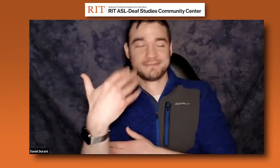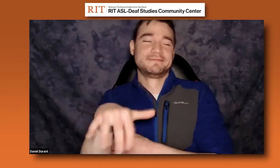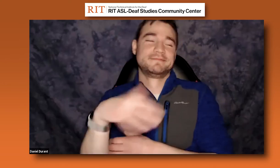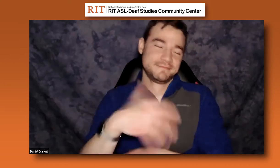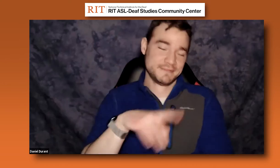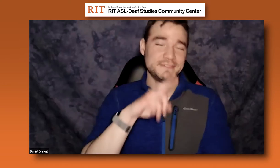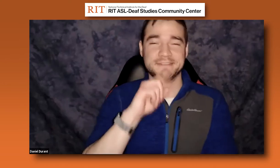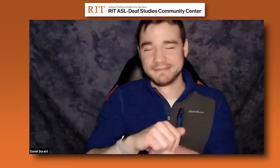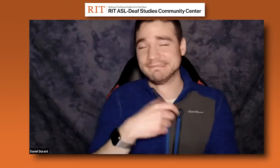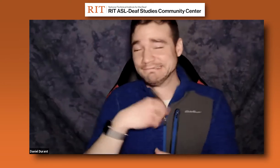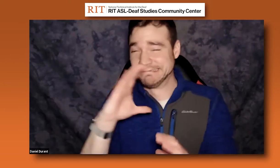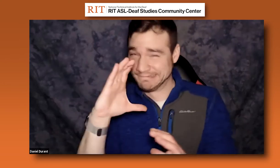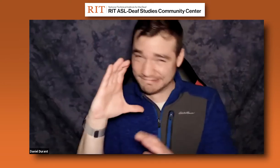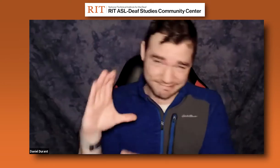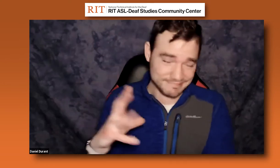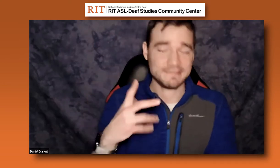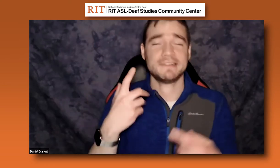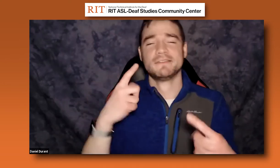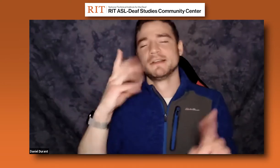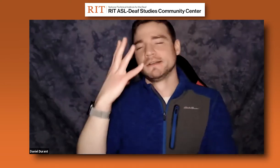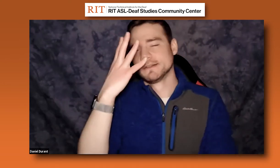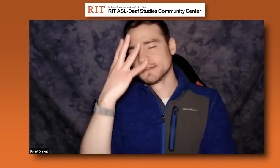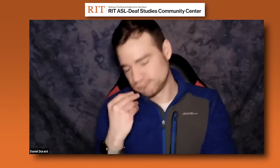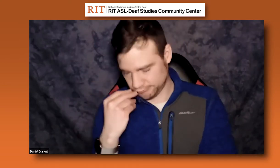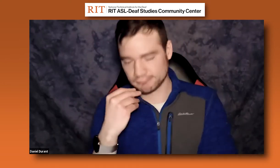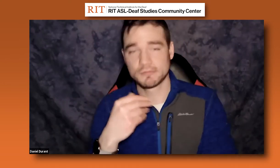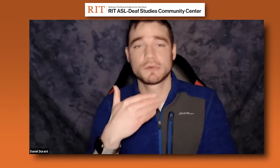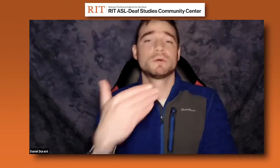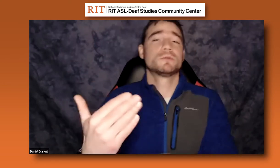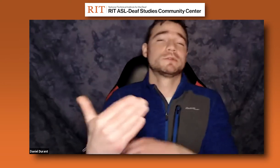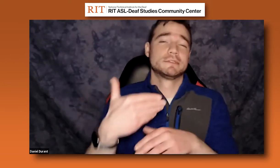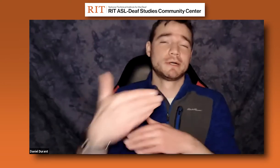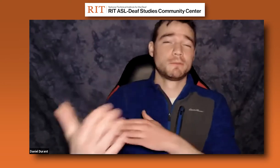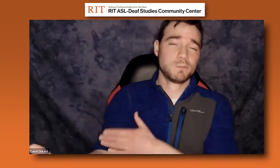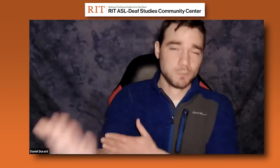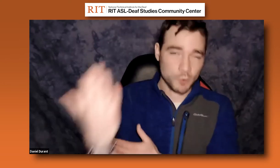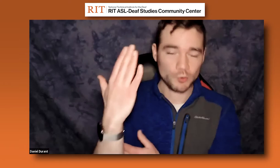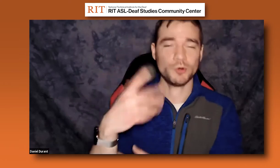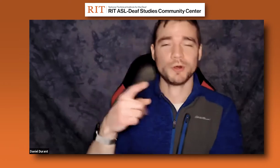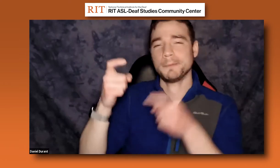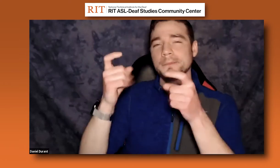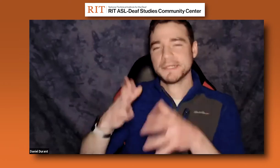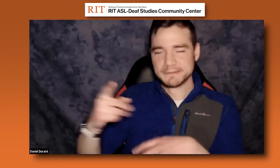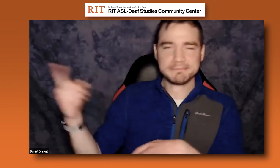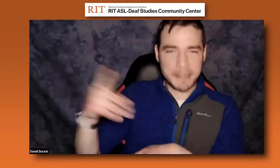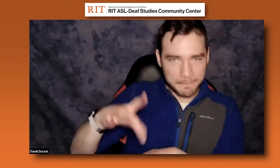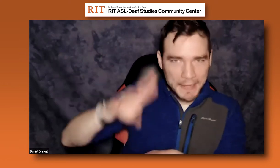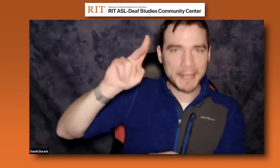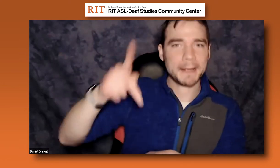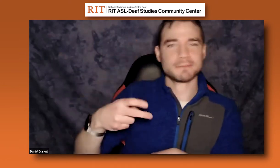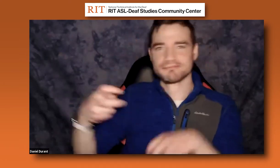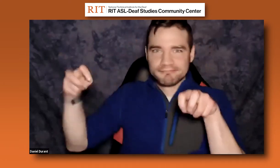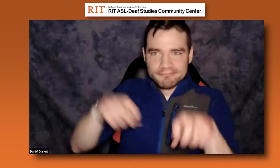in the morning-- I didn't even remember that-- but yes, I stayed up, I finally got some sleep. The next morning, my manager came, picked me up,